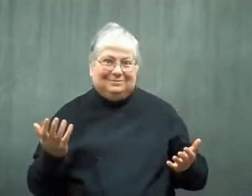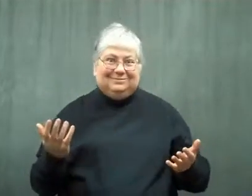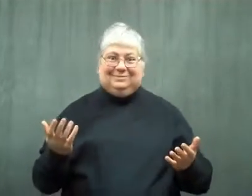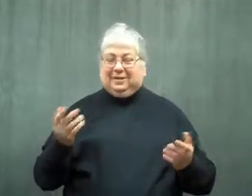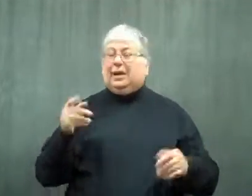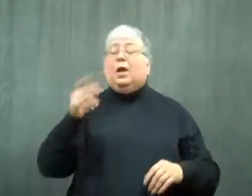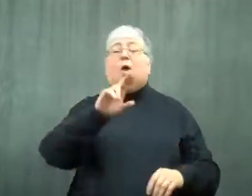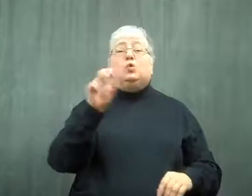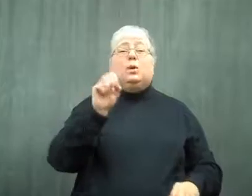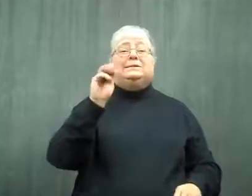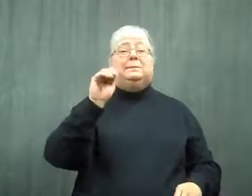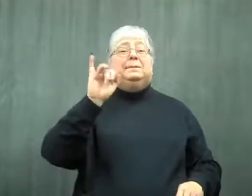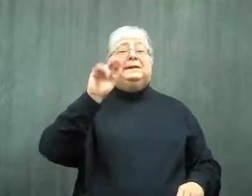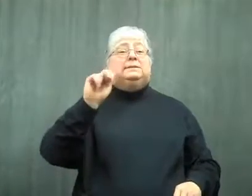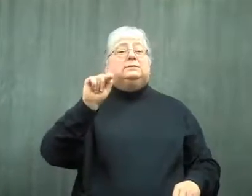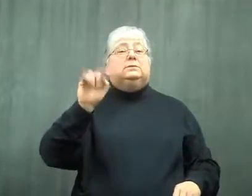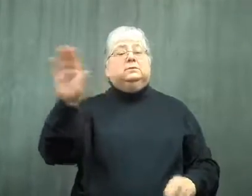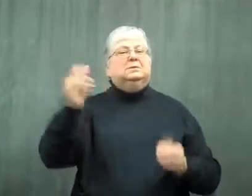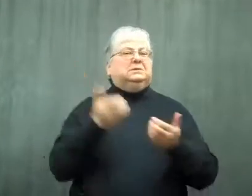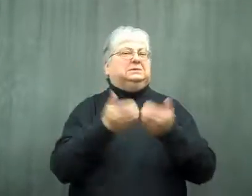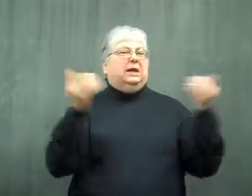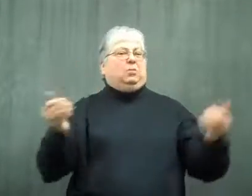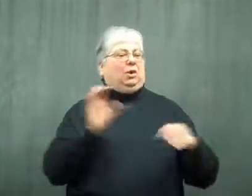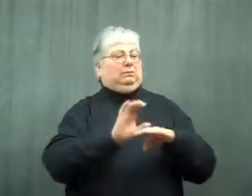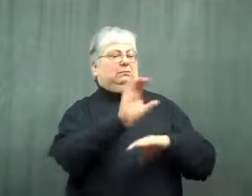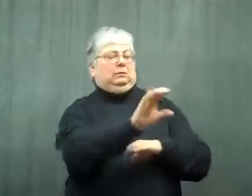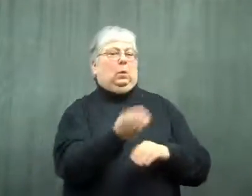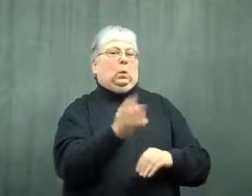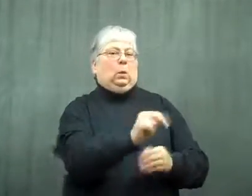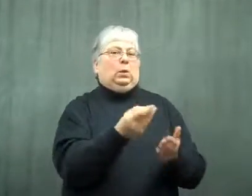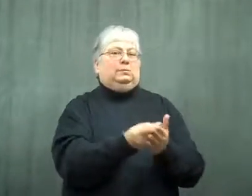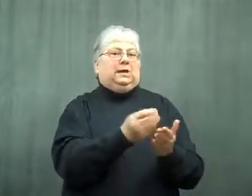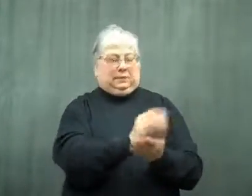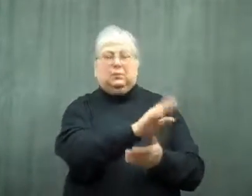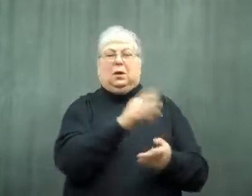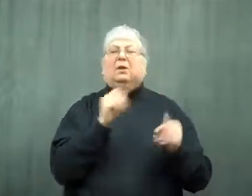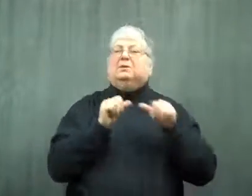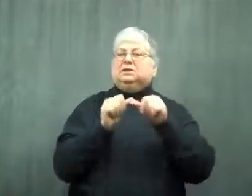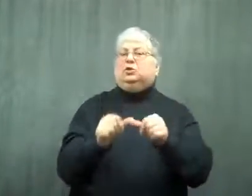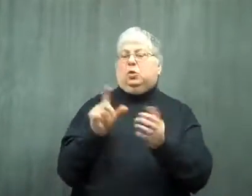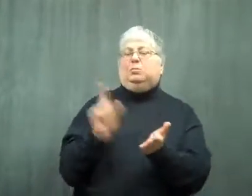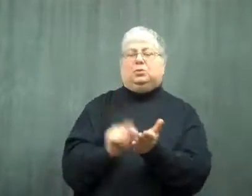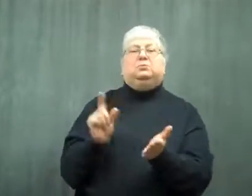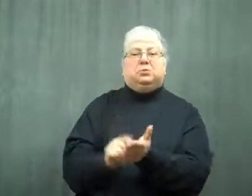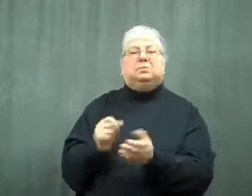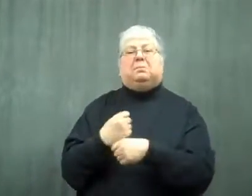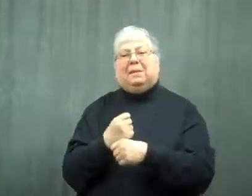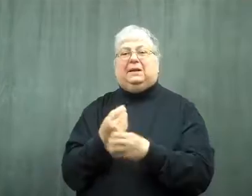The U.S. Mint has separate funding, and would continue to print money.